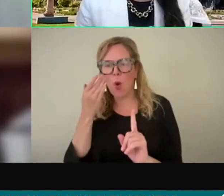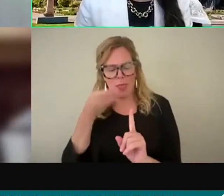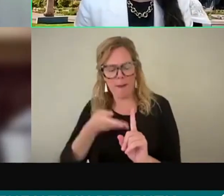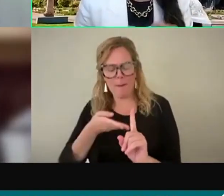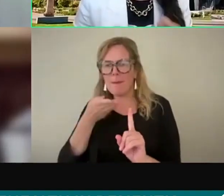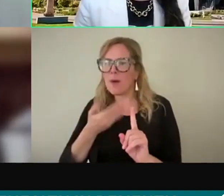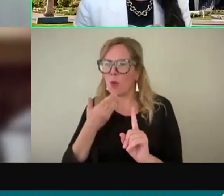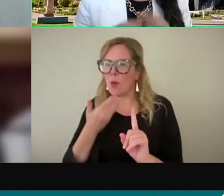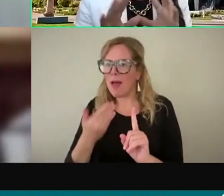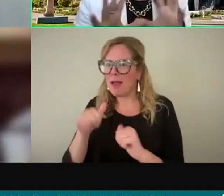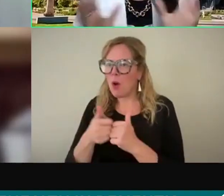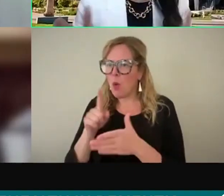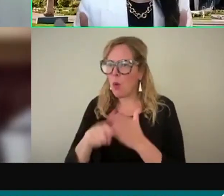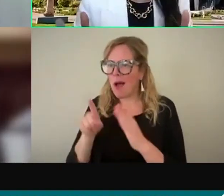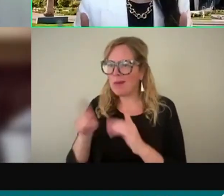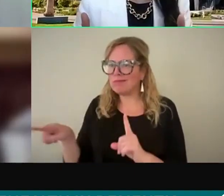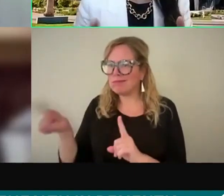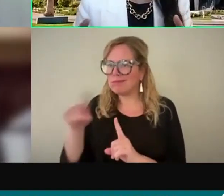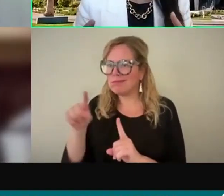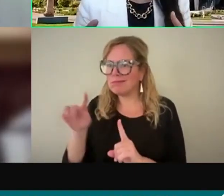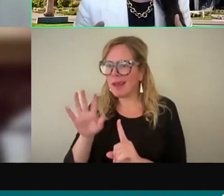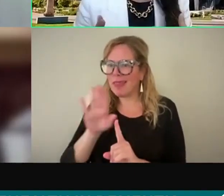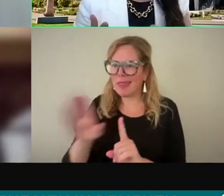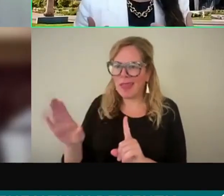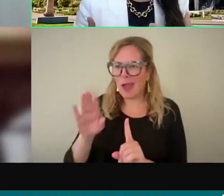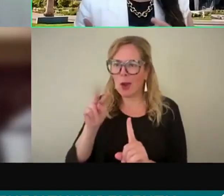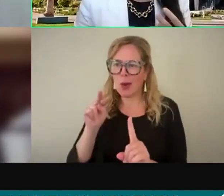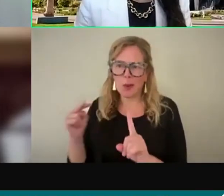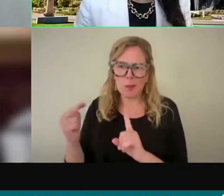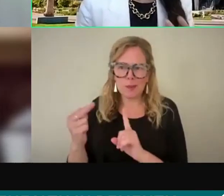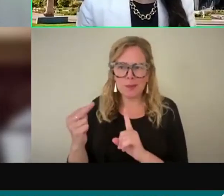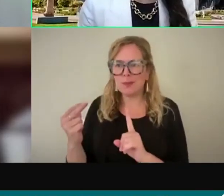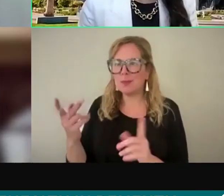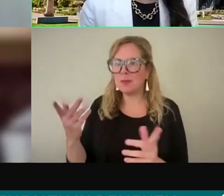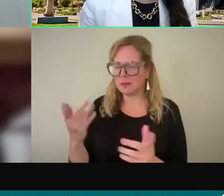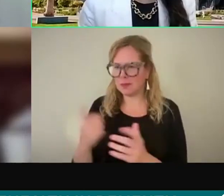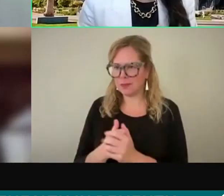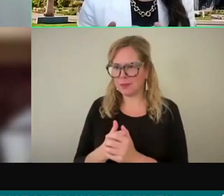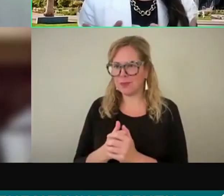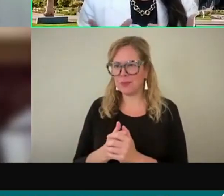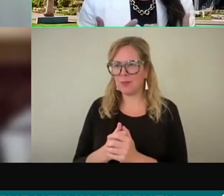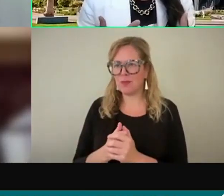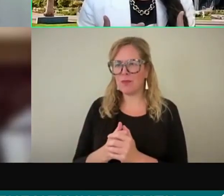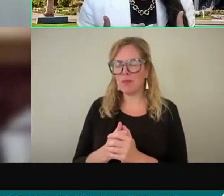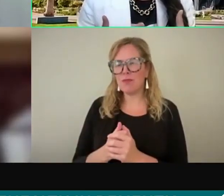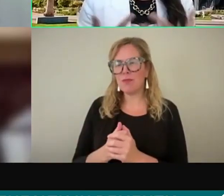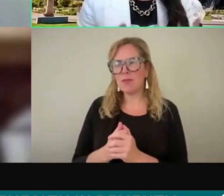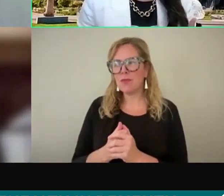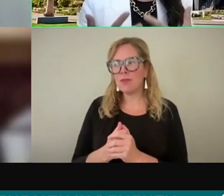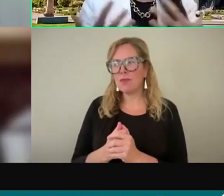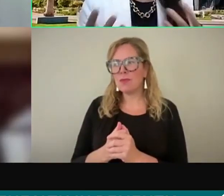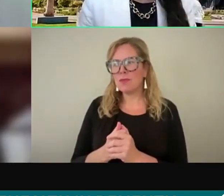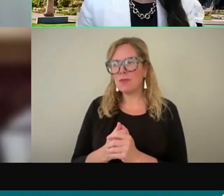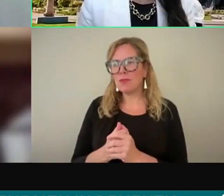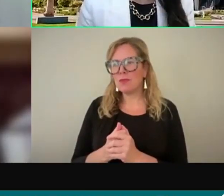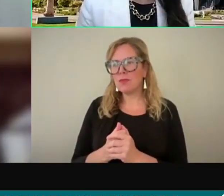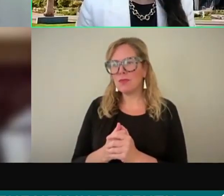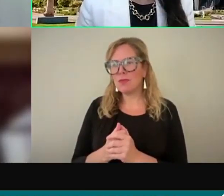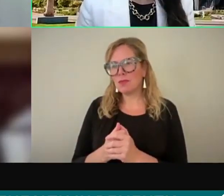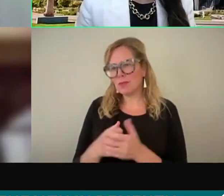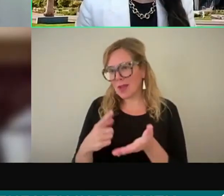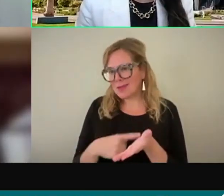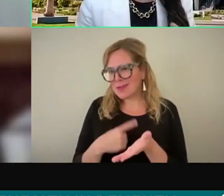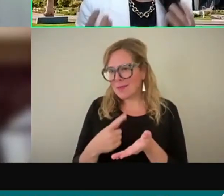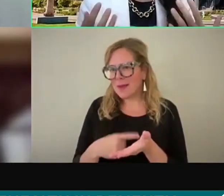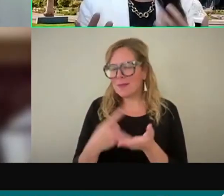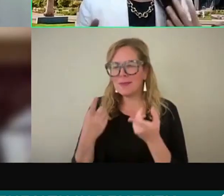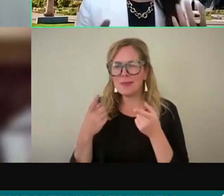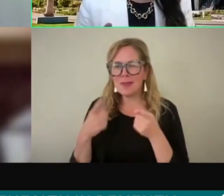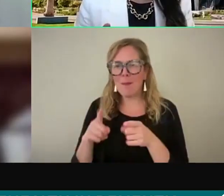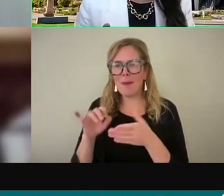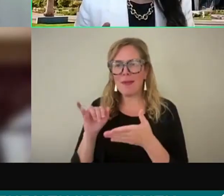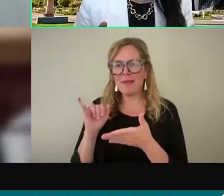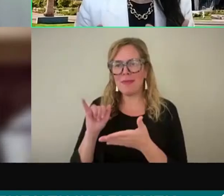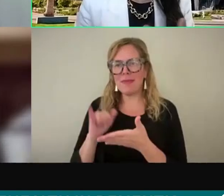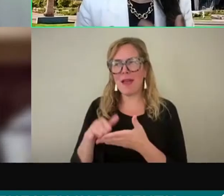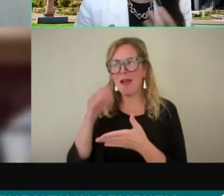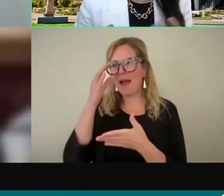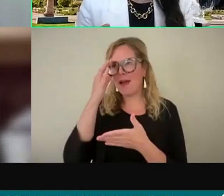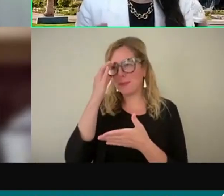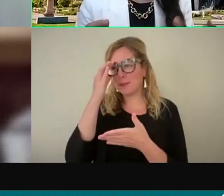difficult in a virtual environment to allow for an open discussion with subtle cues that can provide